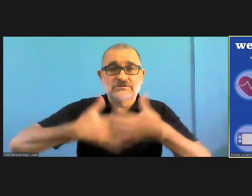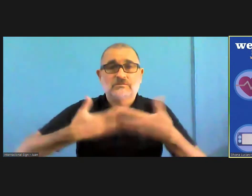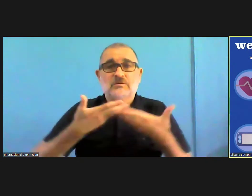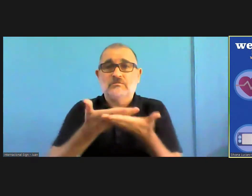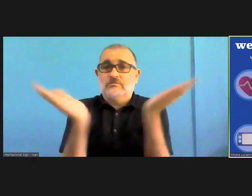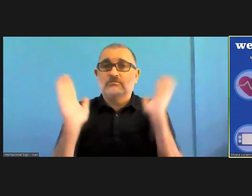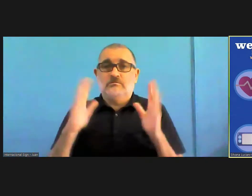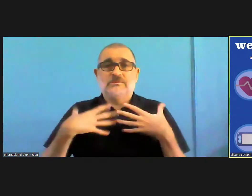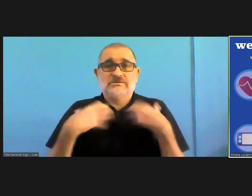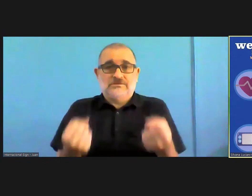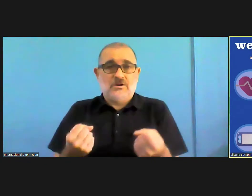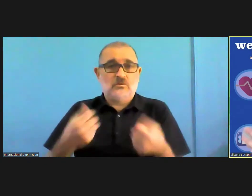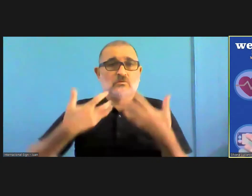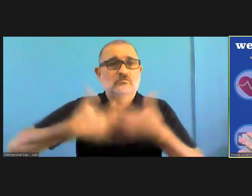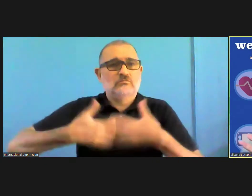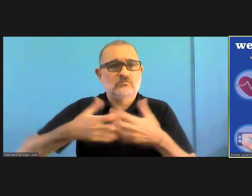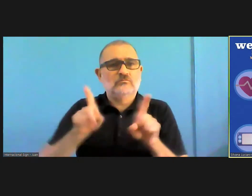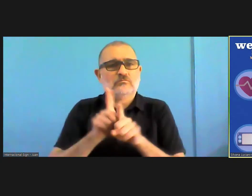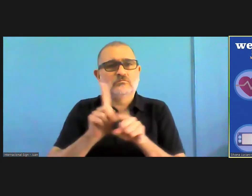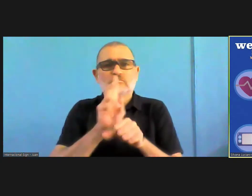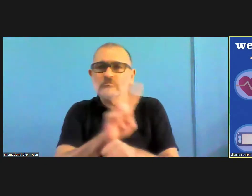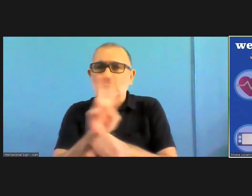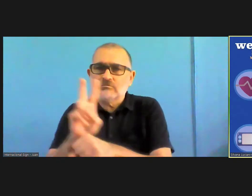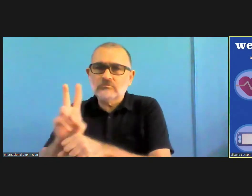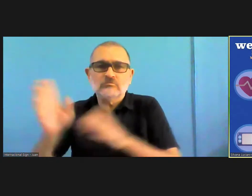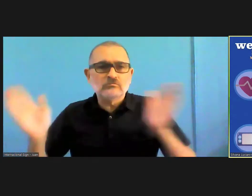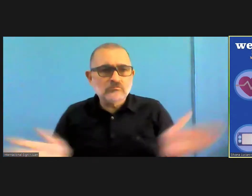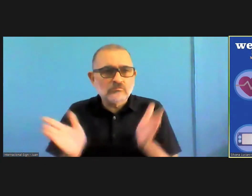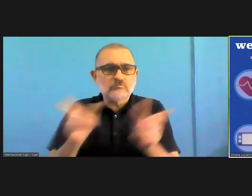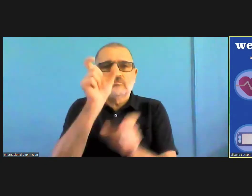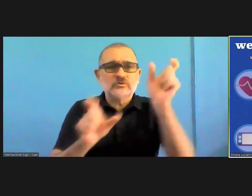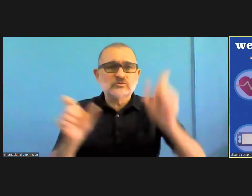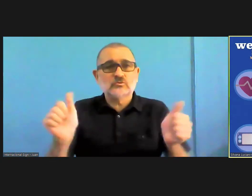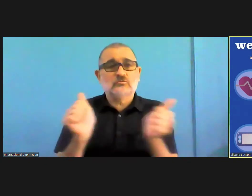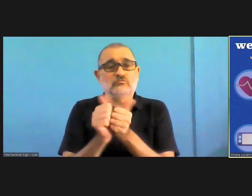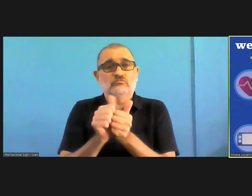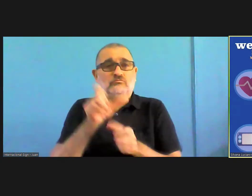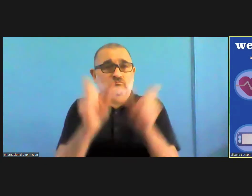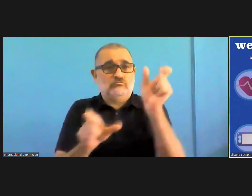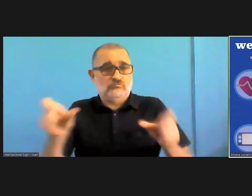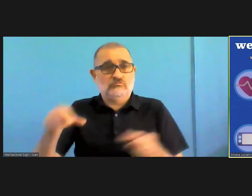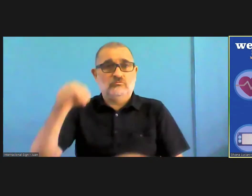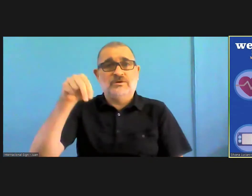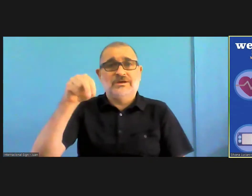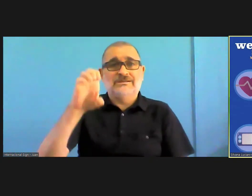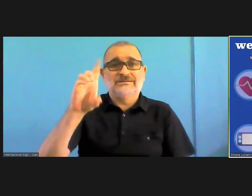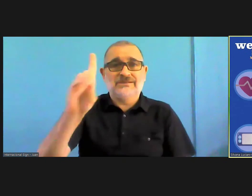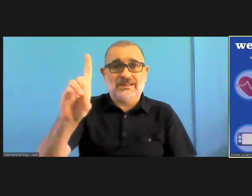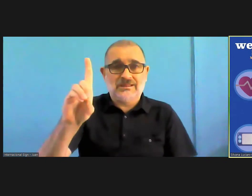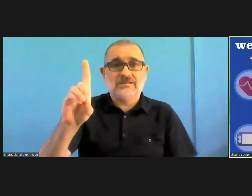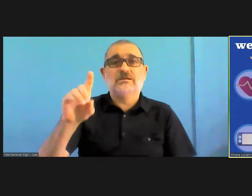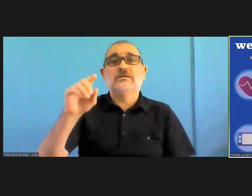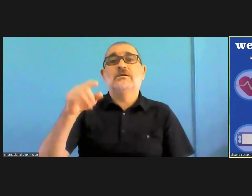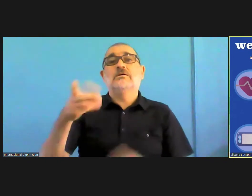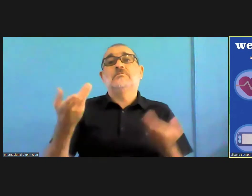So this concludes the formal part of the presentations of our webinar. And we really hope that you've gained a deeper understanding